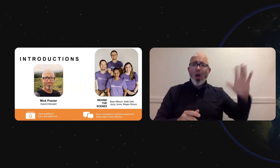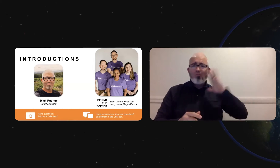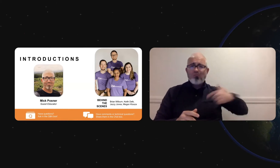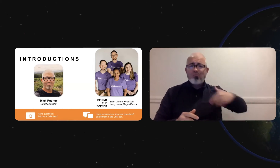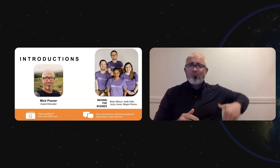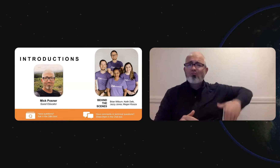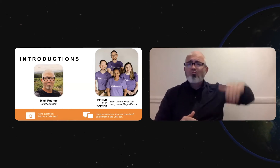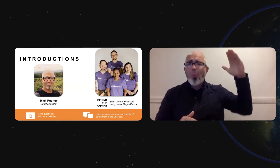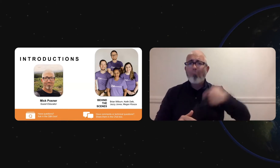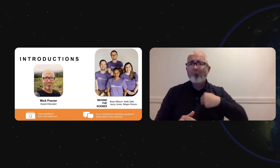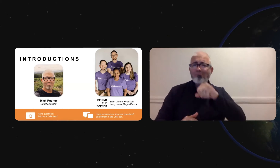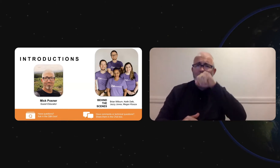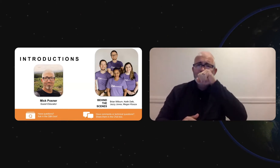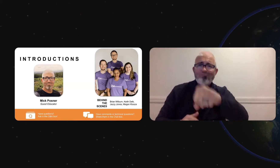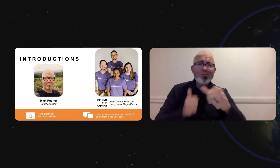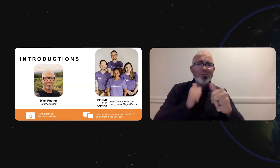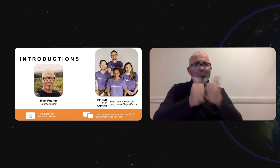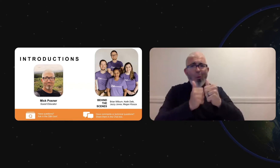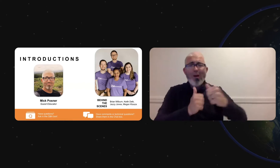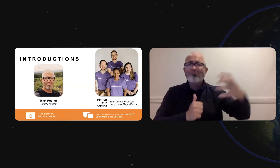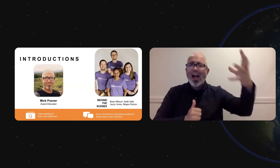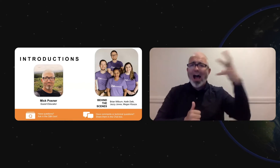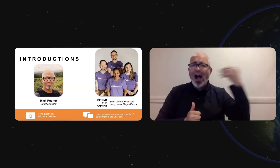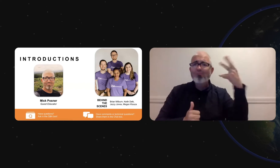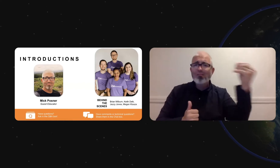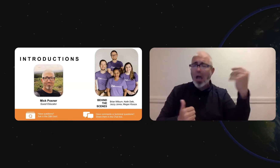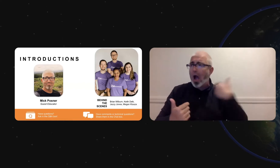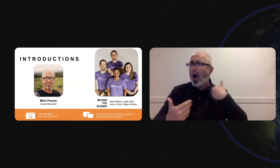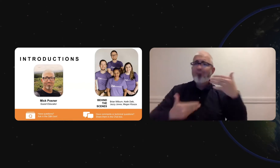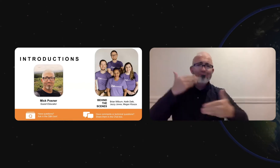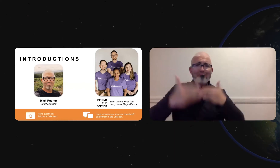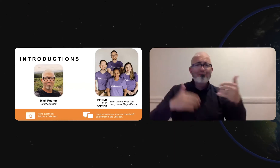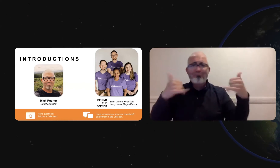I grew up as an avid outdoorsman.